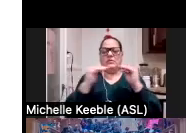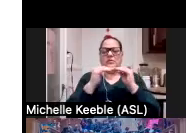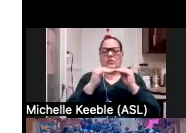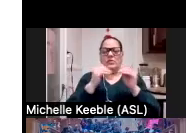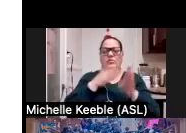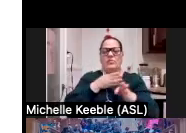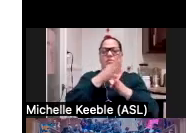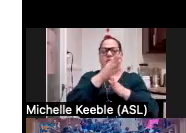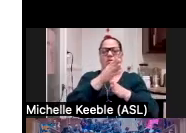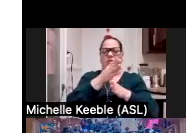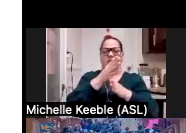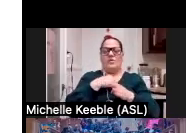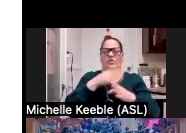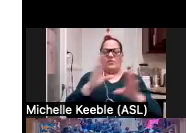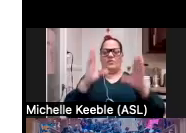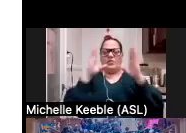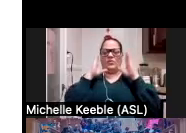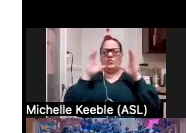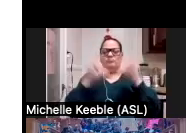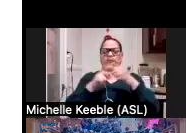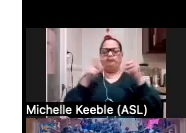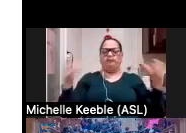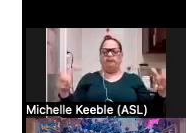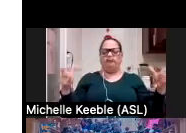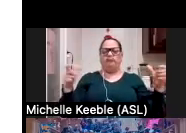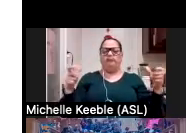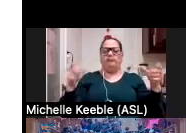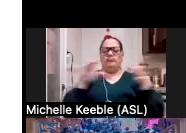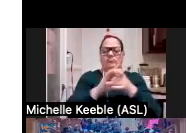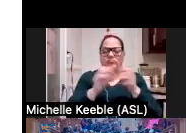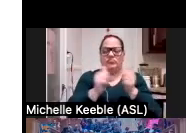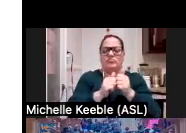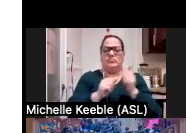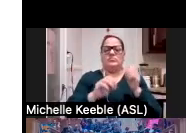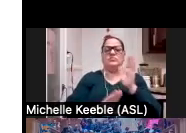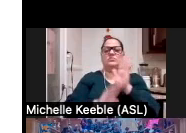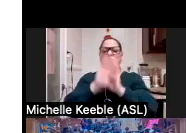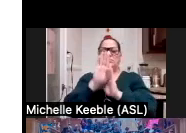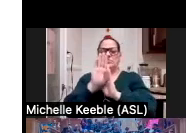scholarly focus on expanding community engagement and developing museum-based educational programs